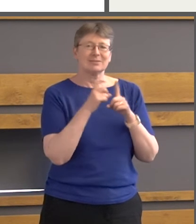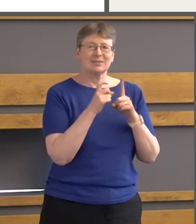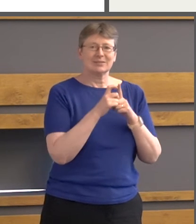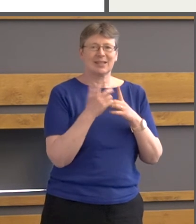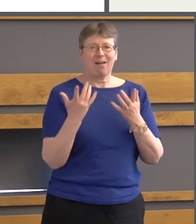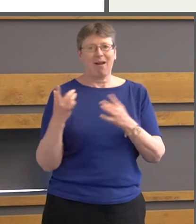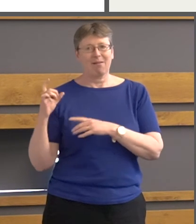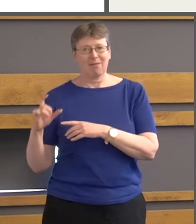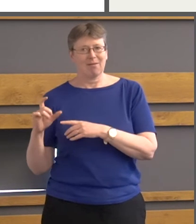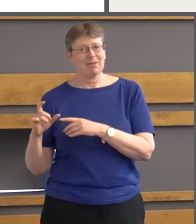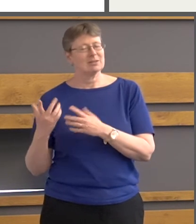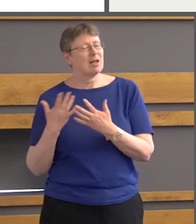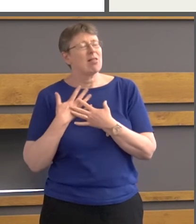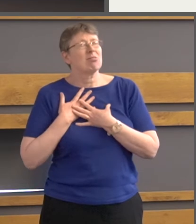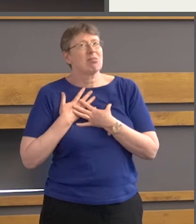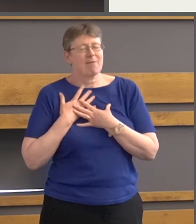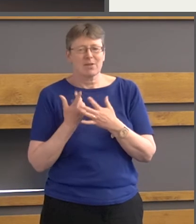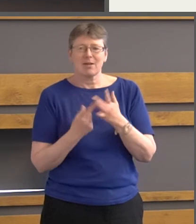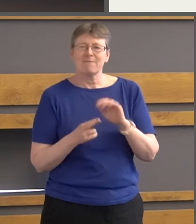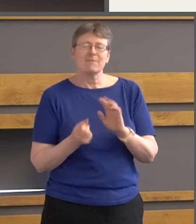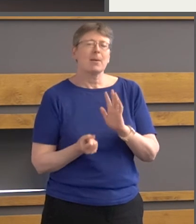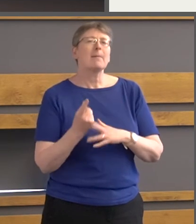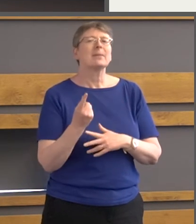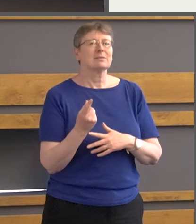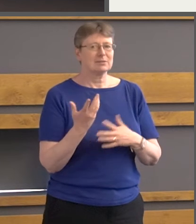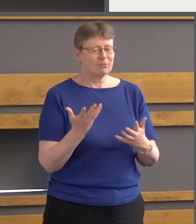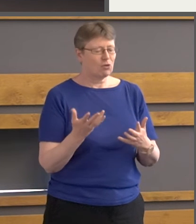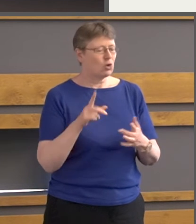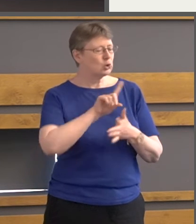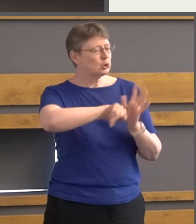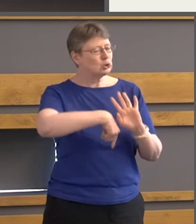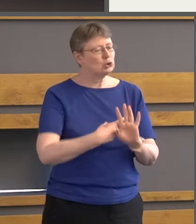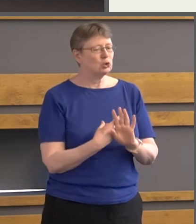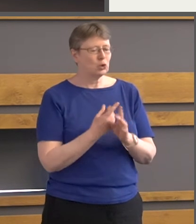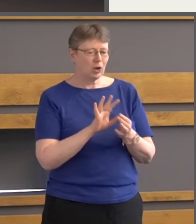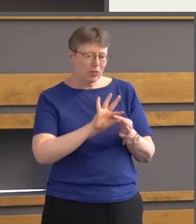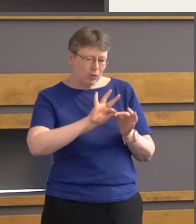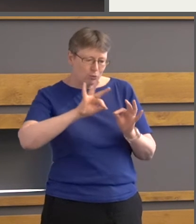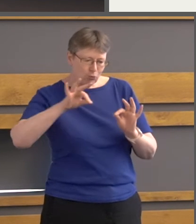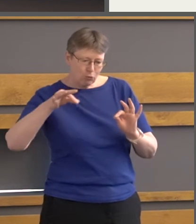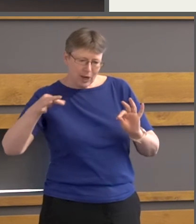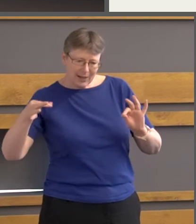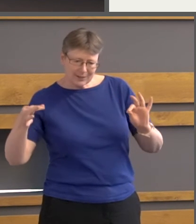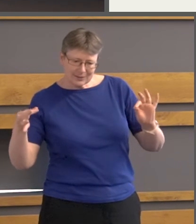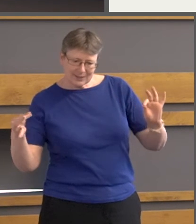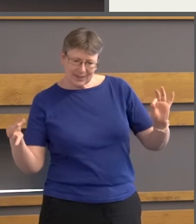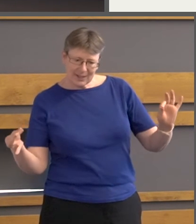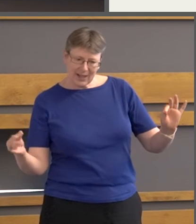to again, have the scheme of the jute thread woven between the two cities,